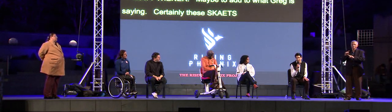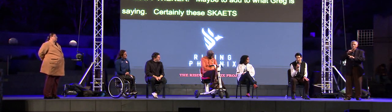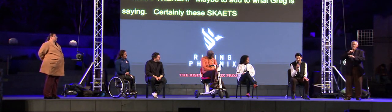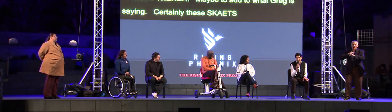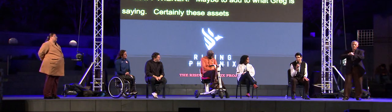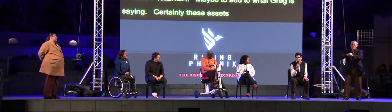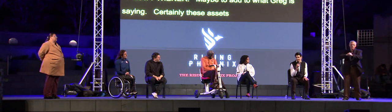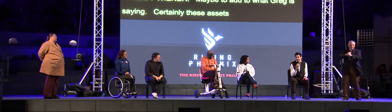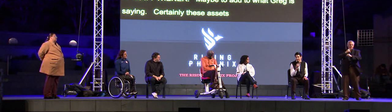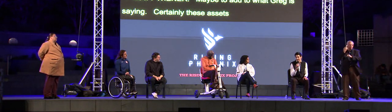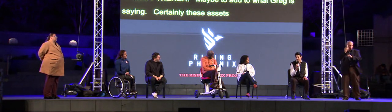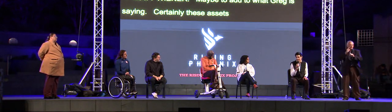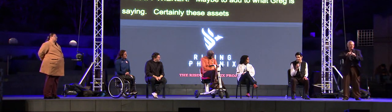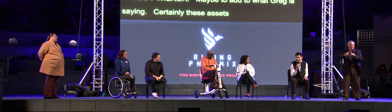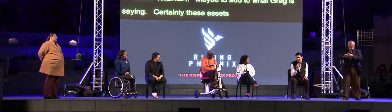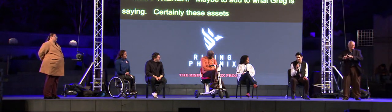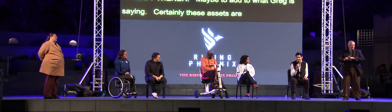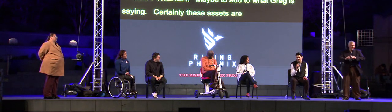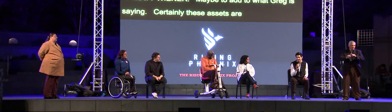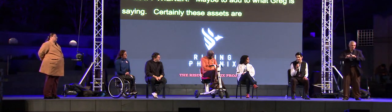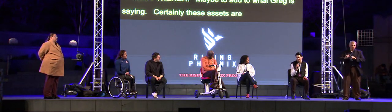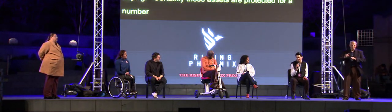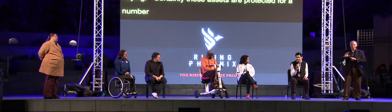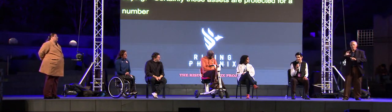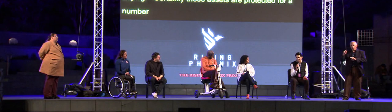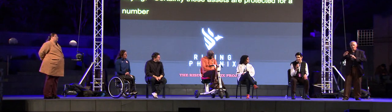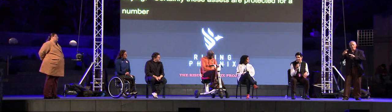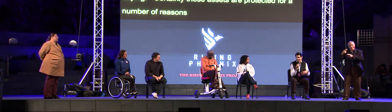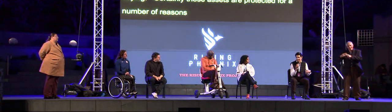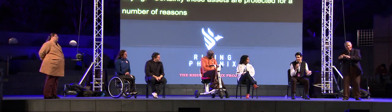for a number of reasons, largely due to the ability